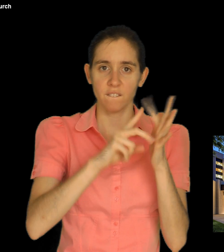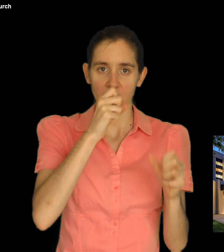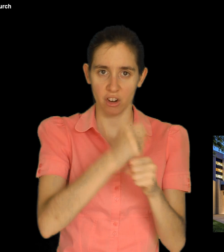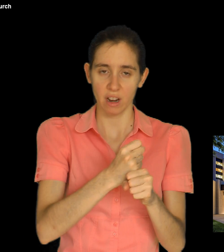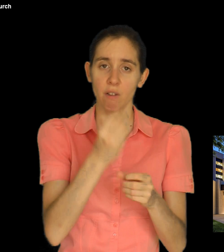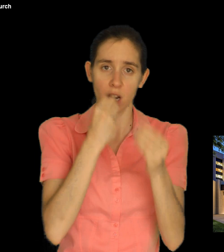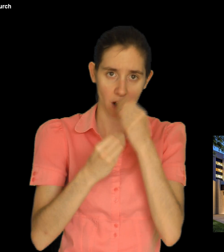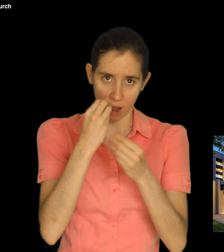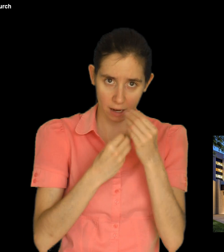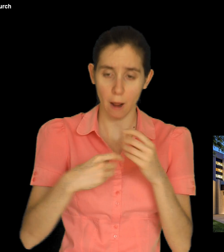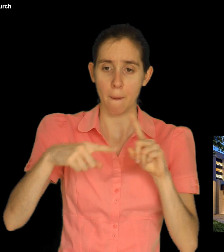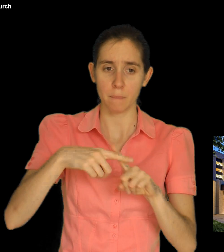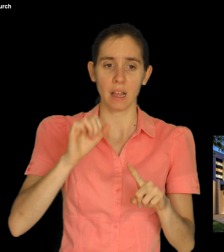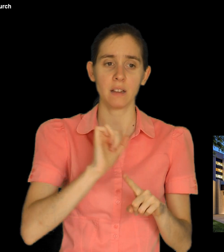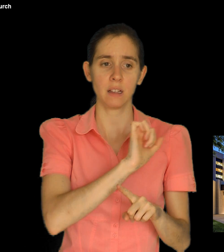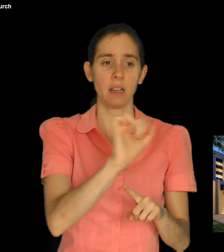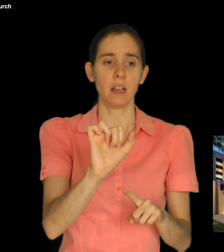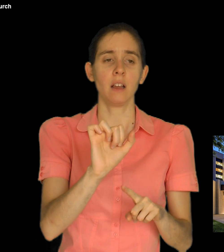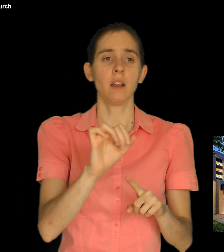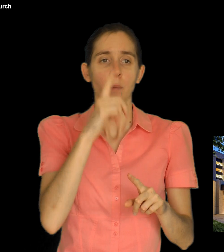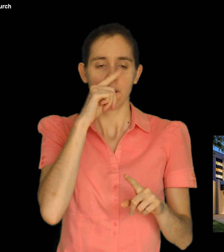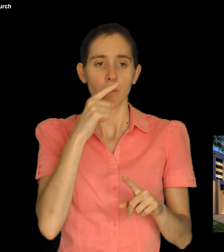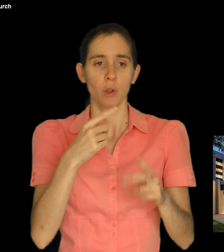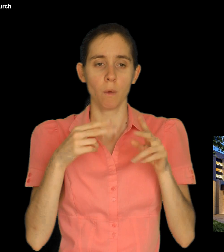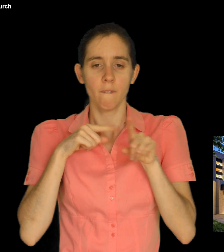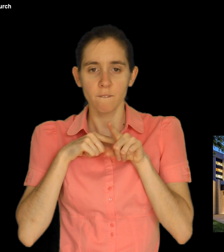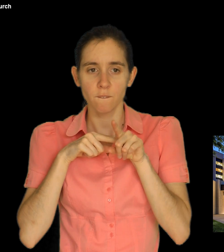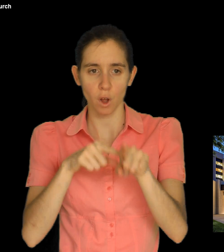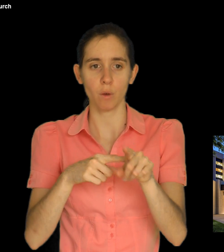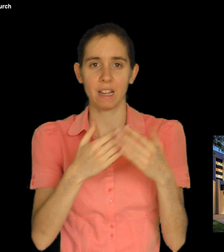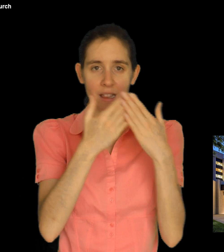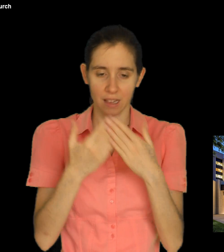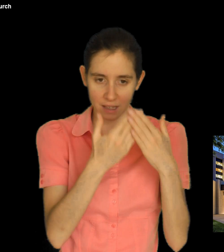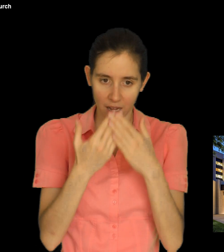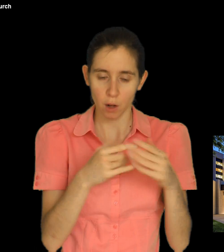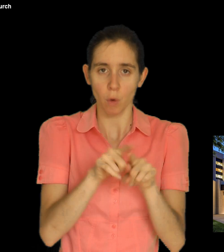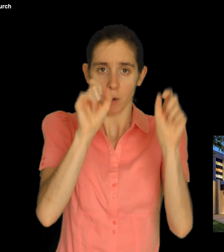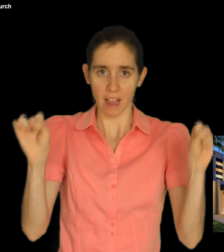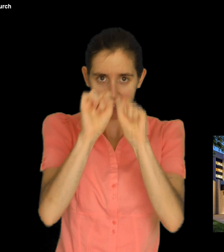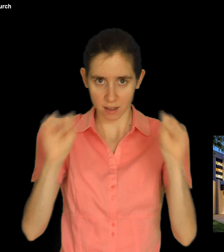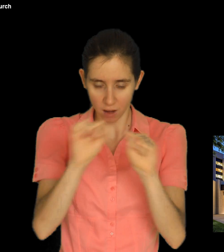smoking, exercised regularly, practice stress management techniques and engaged